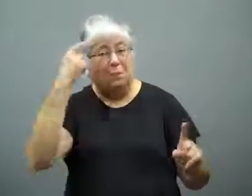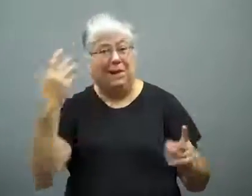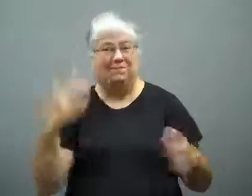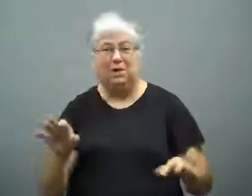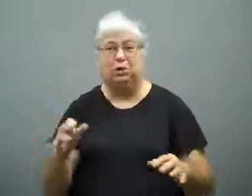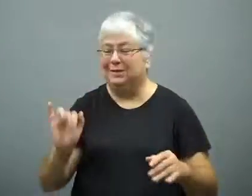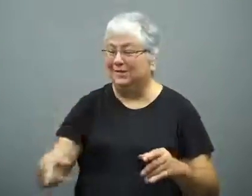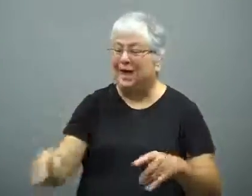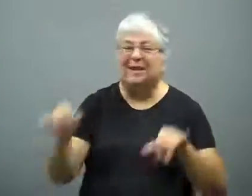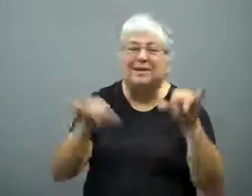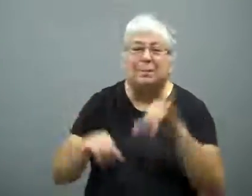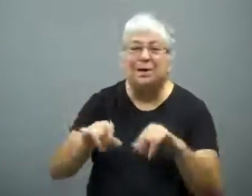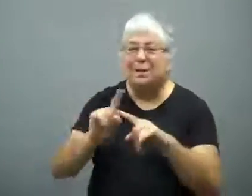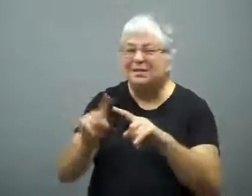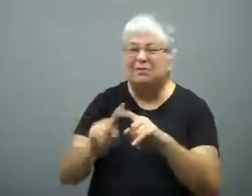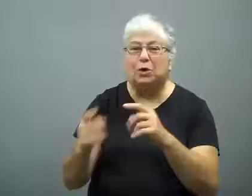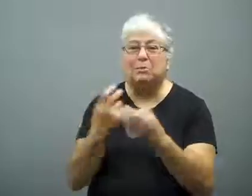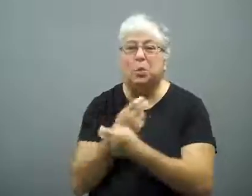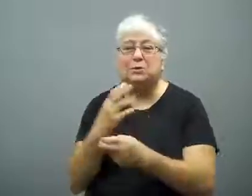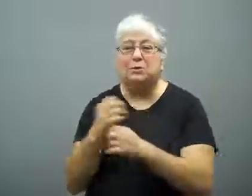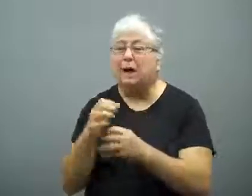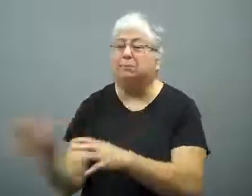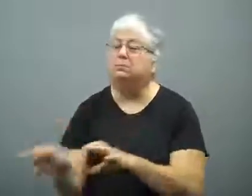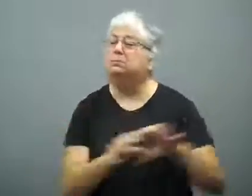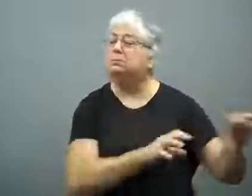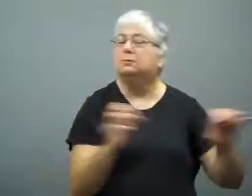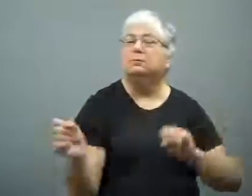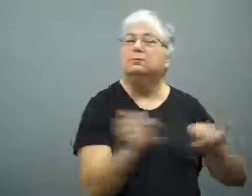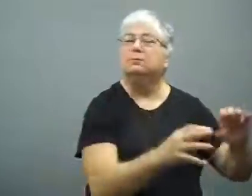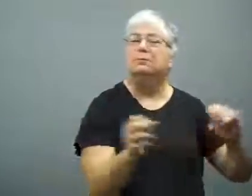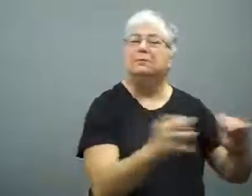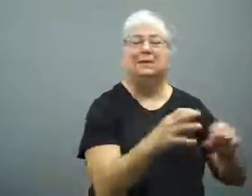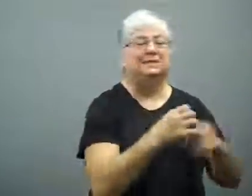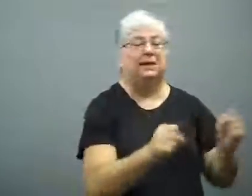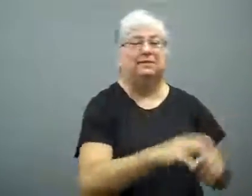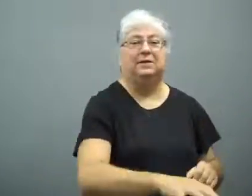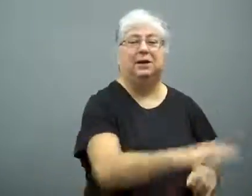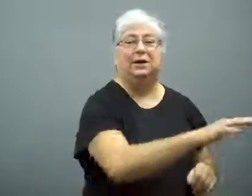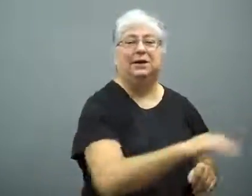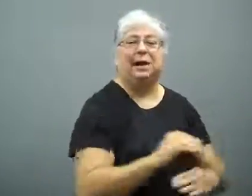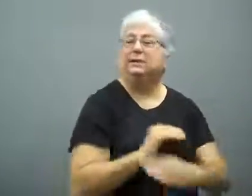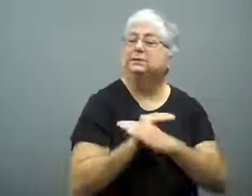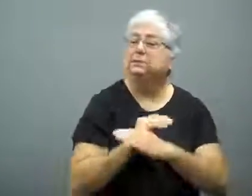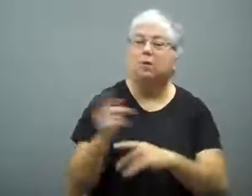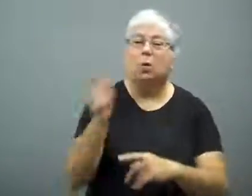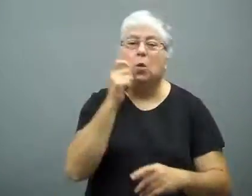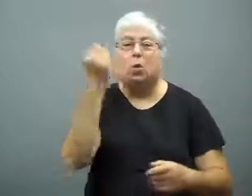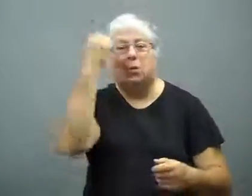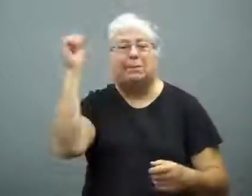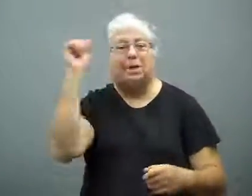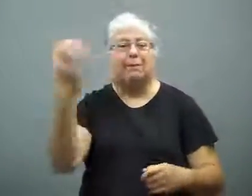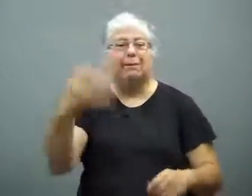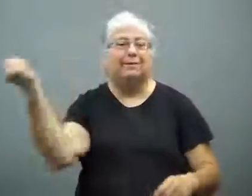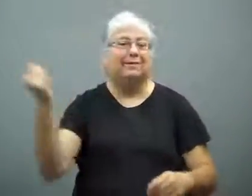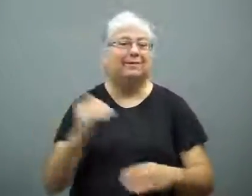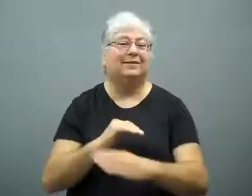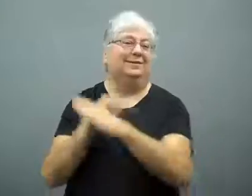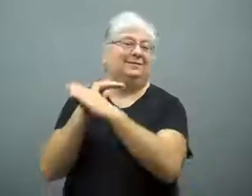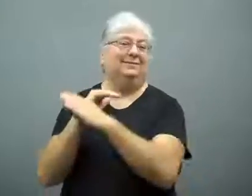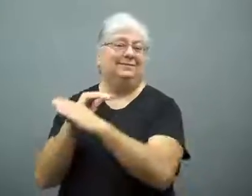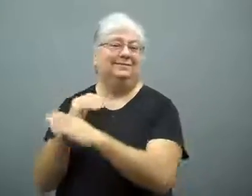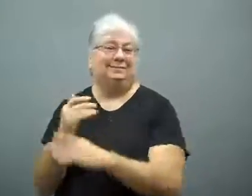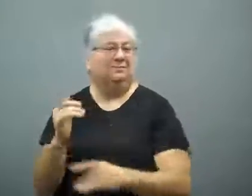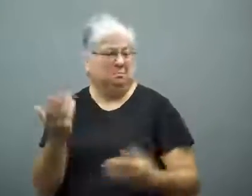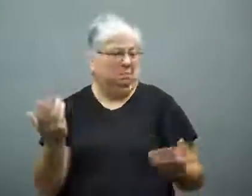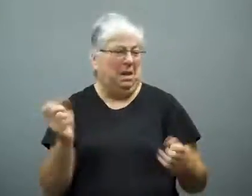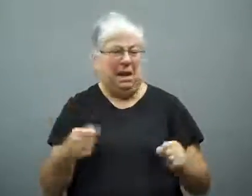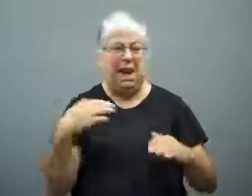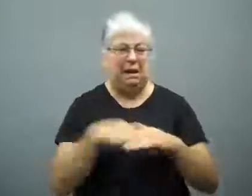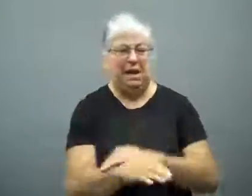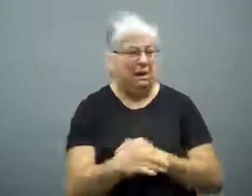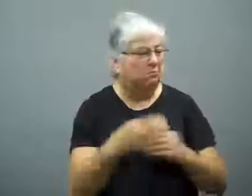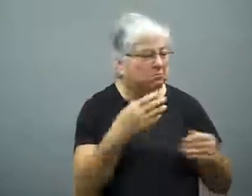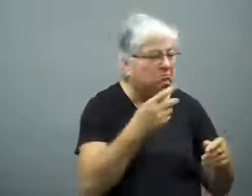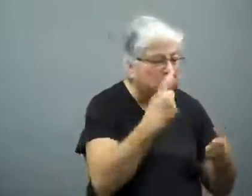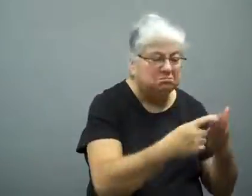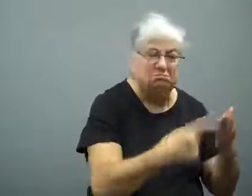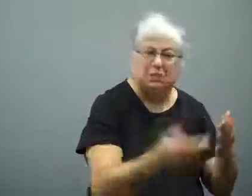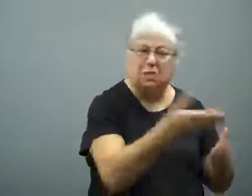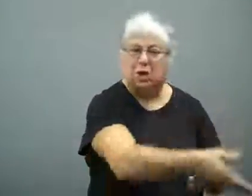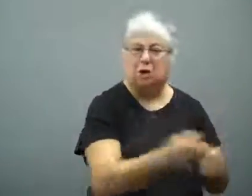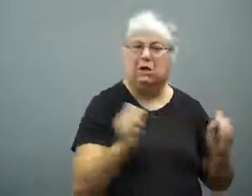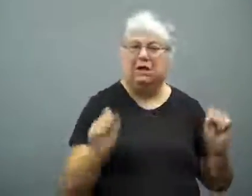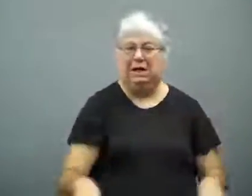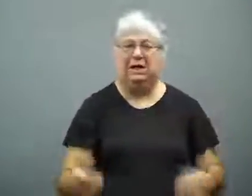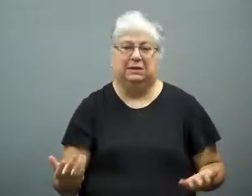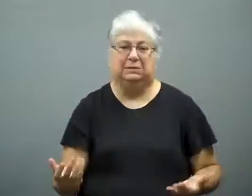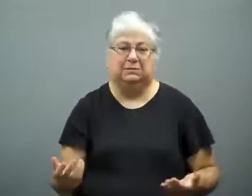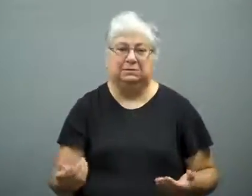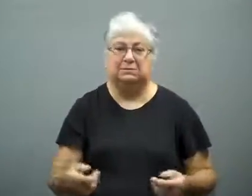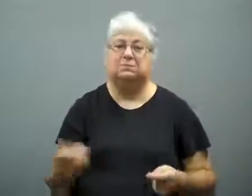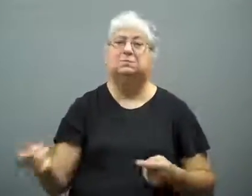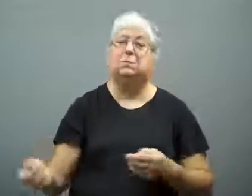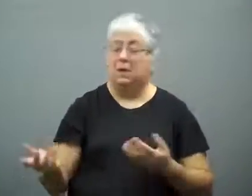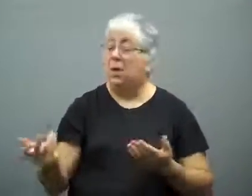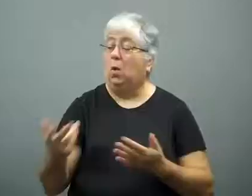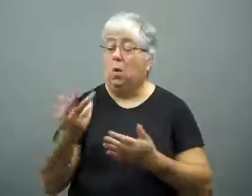has moved the chemical weapons to a safe area so the rebels can't get them.